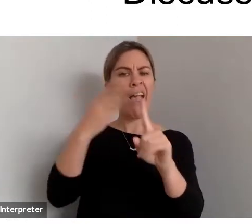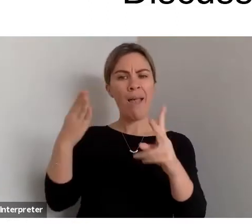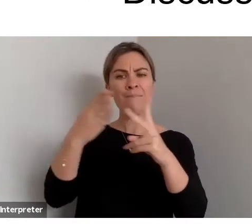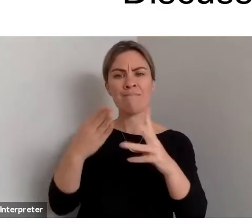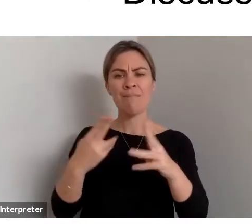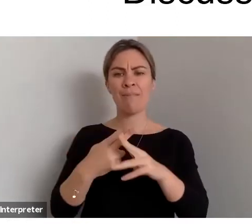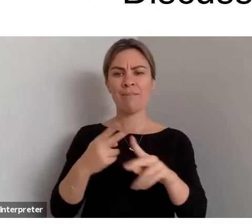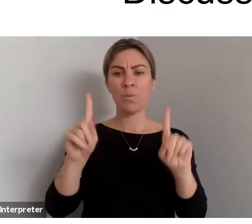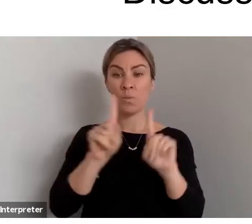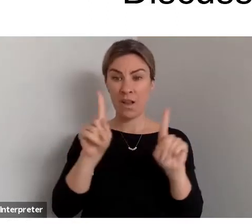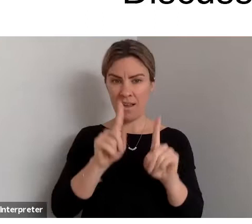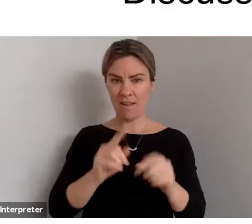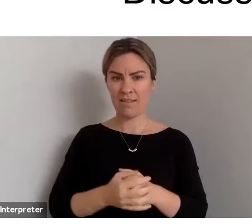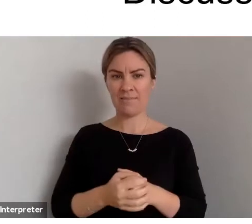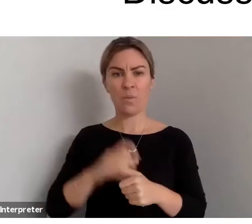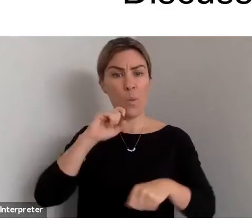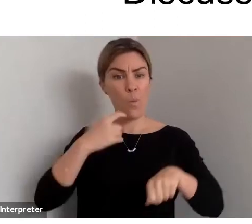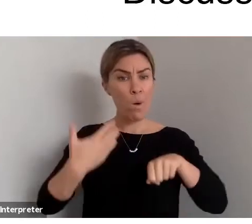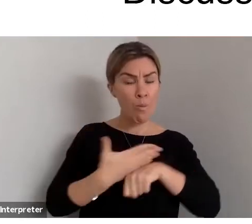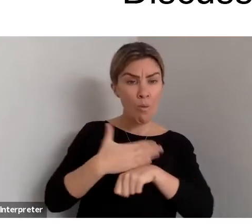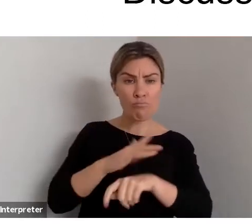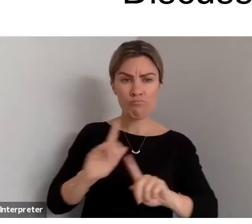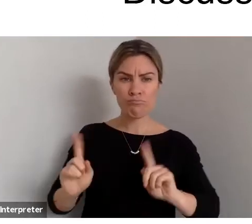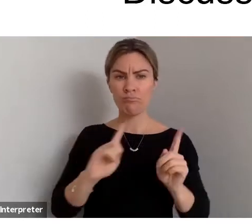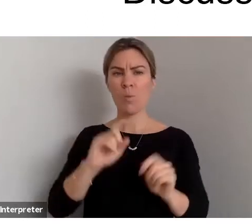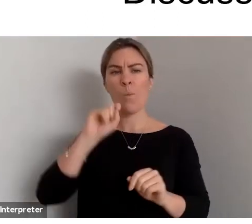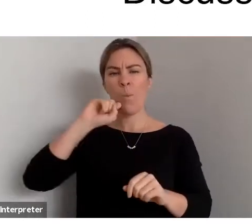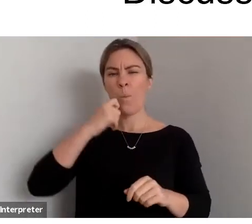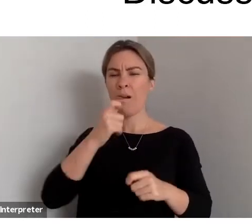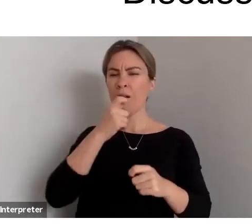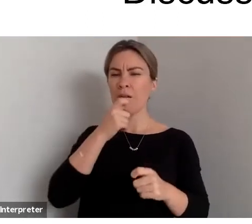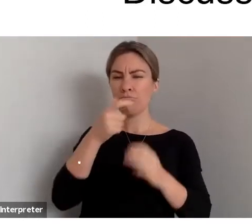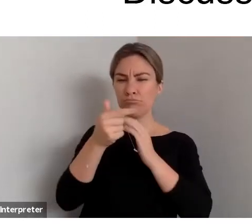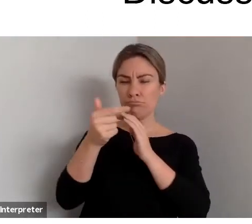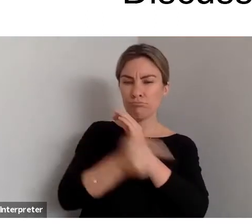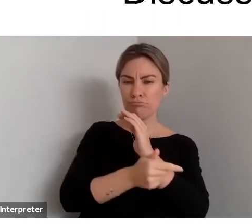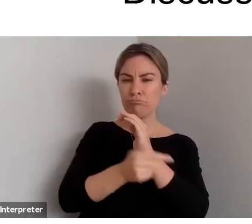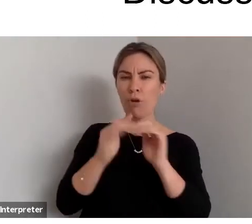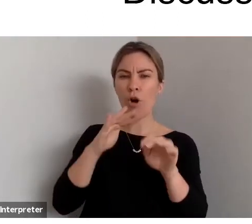I will do a brief breakdown of the major players.